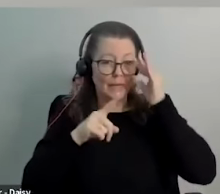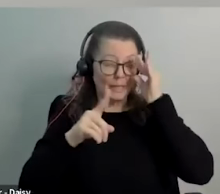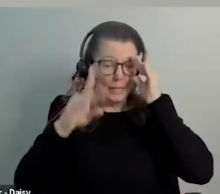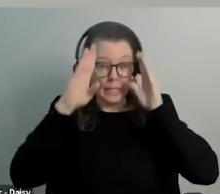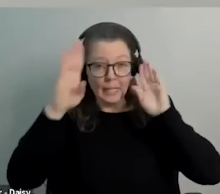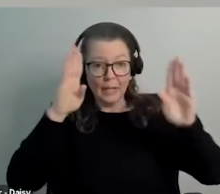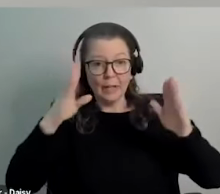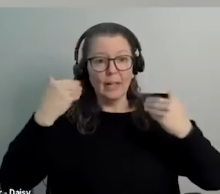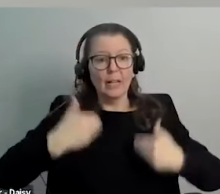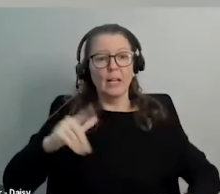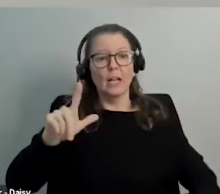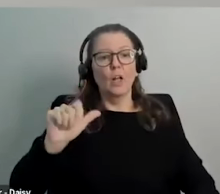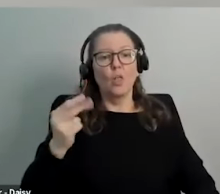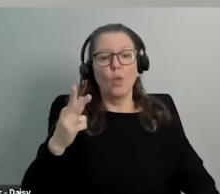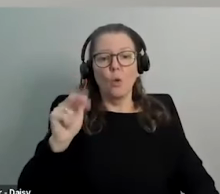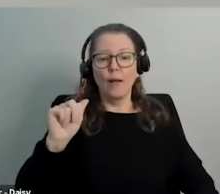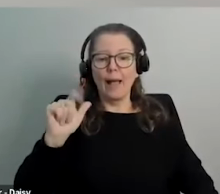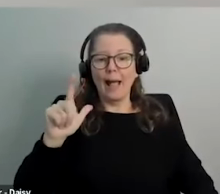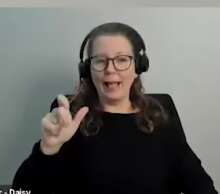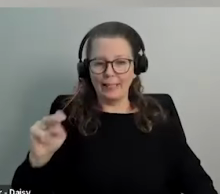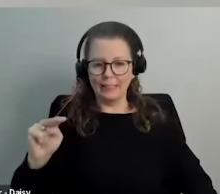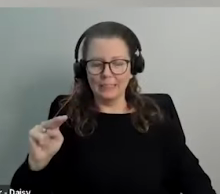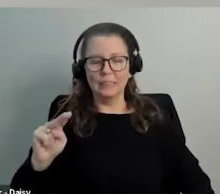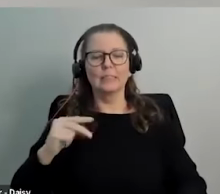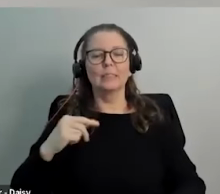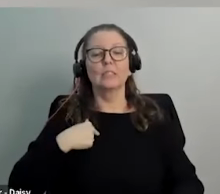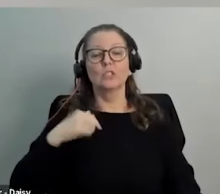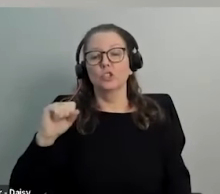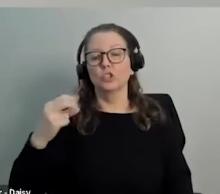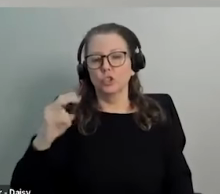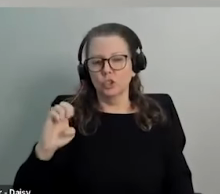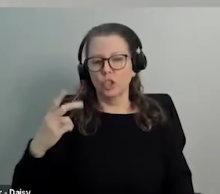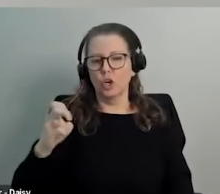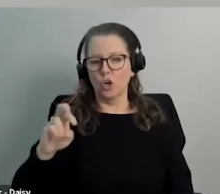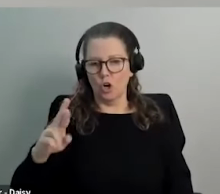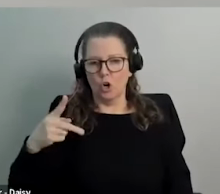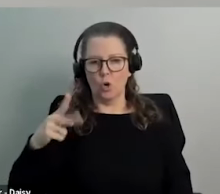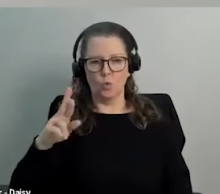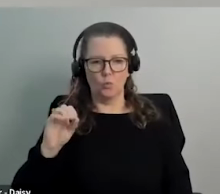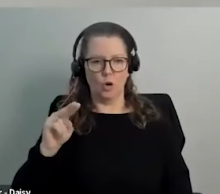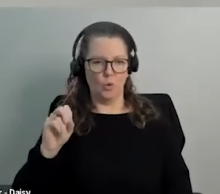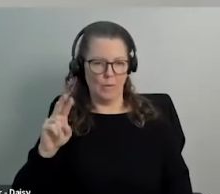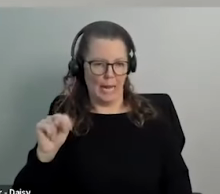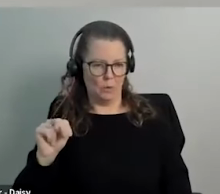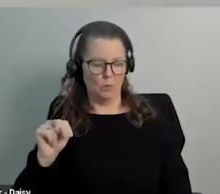My name is Laura Allen, and I use she/her pronouns. And for a short visual description,